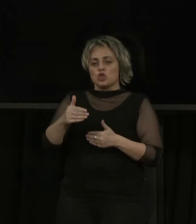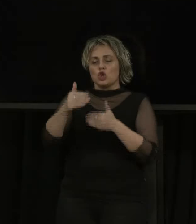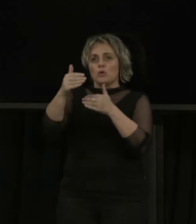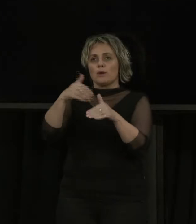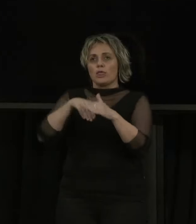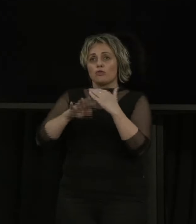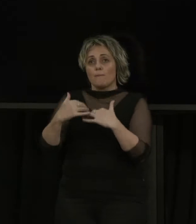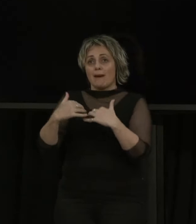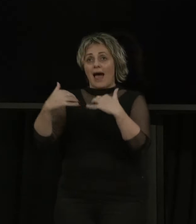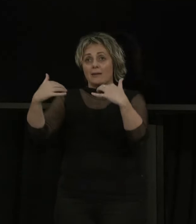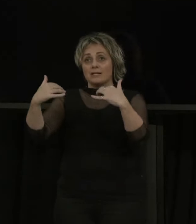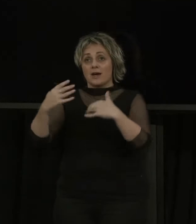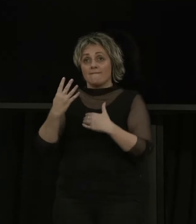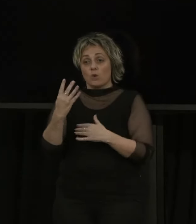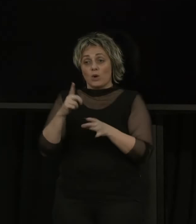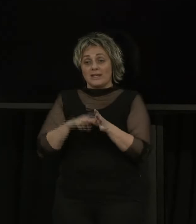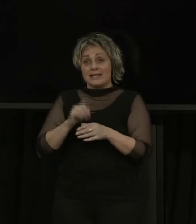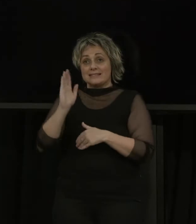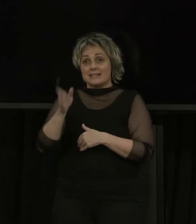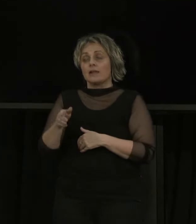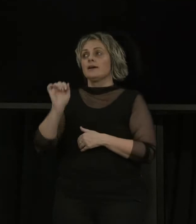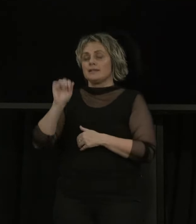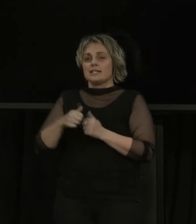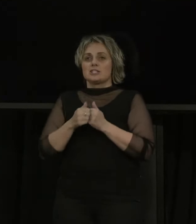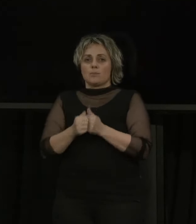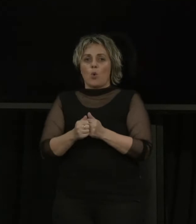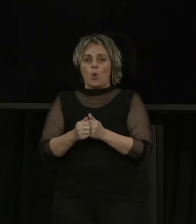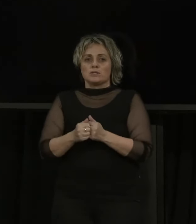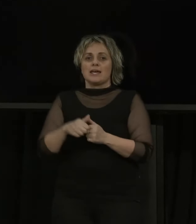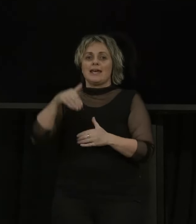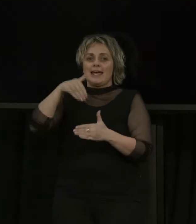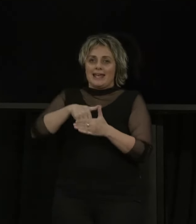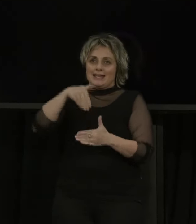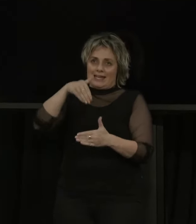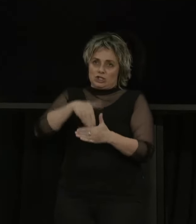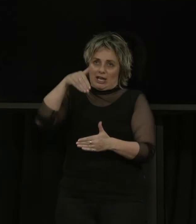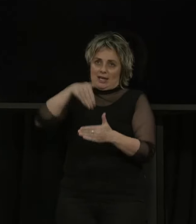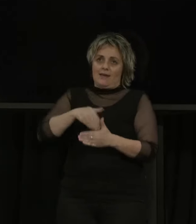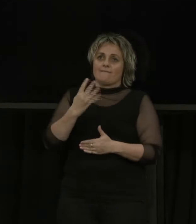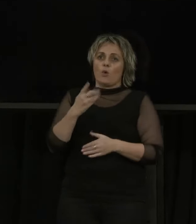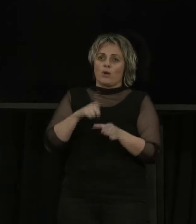Are used to the personal supporter of the four-year parliamentary terms? >> Yes I